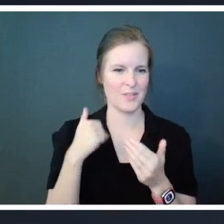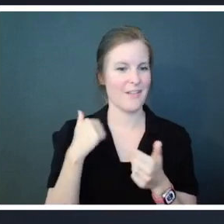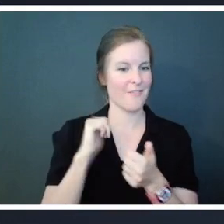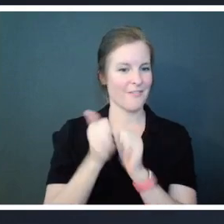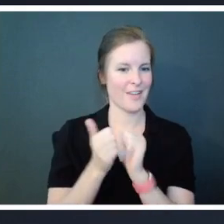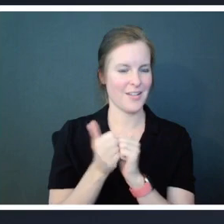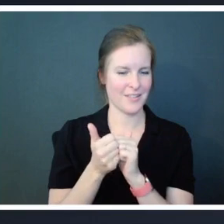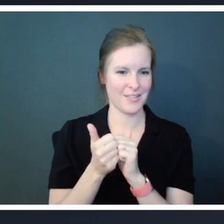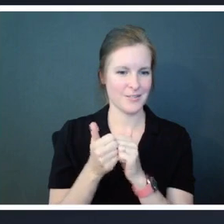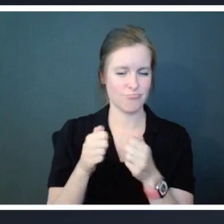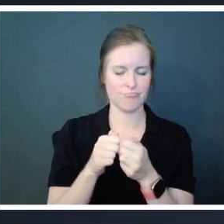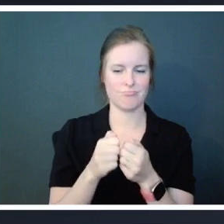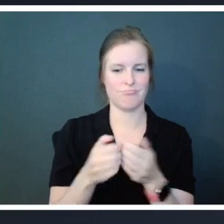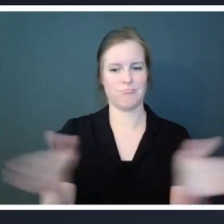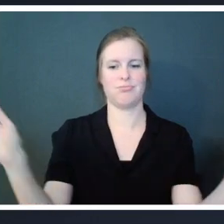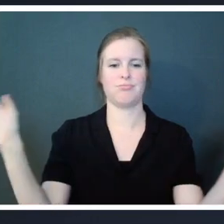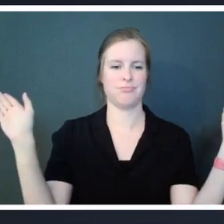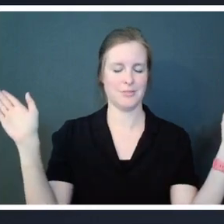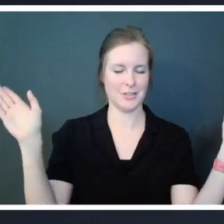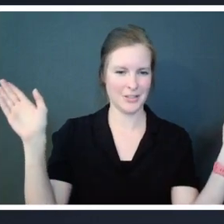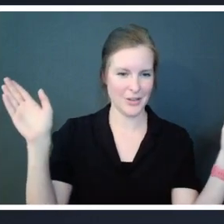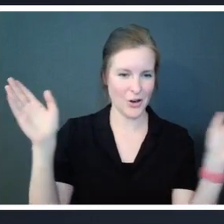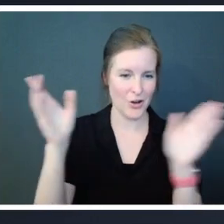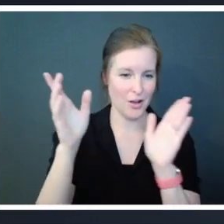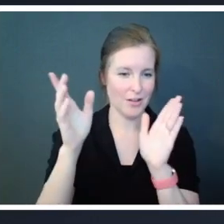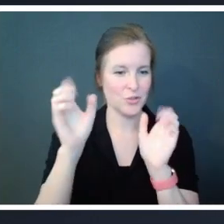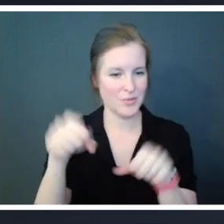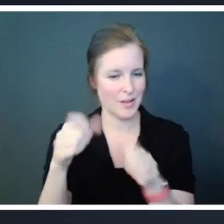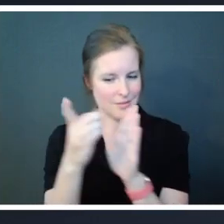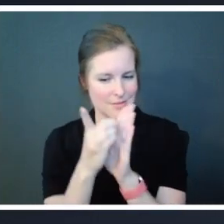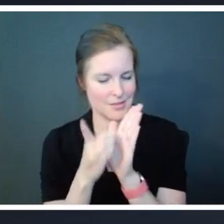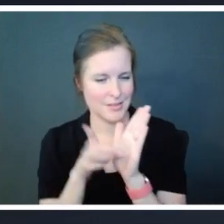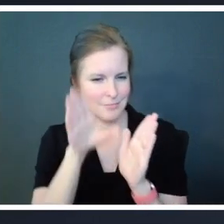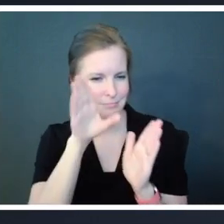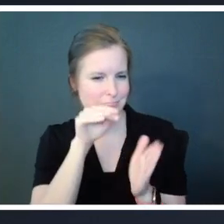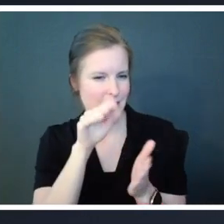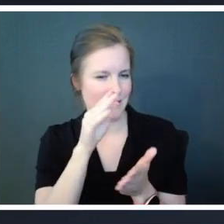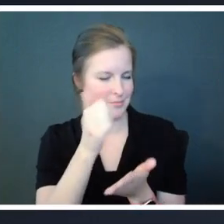then sees their work as the following year's Federal Duck Stamp. It's the only stamp that